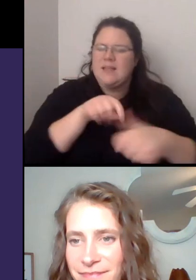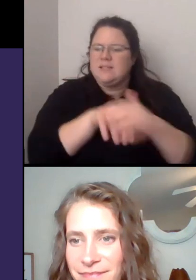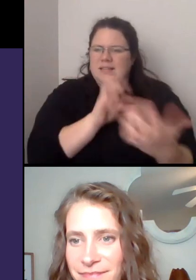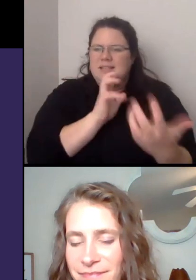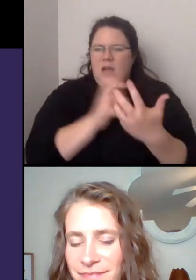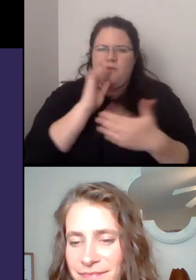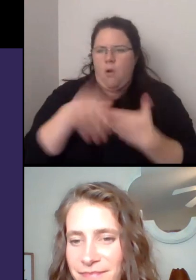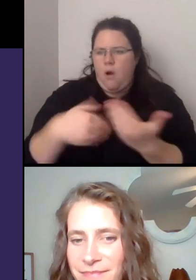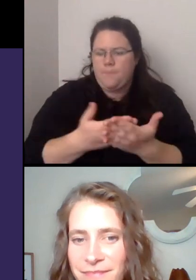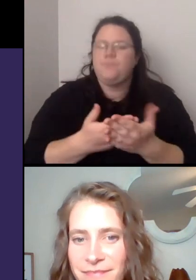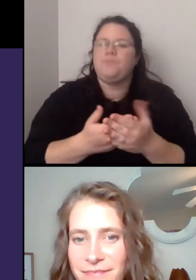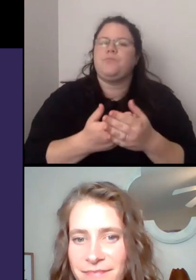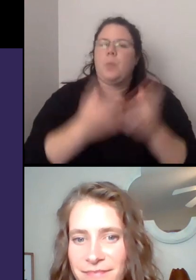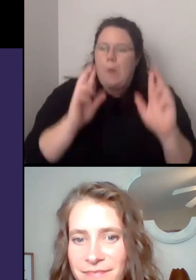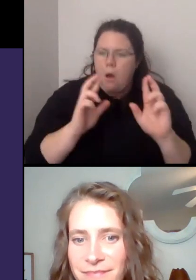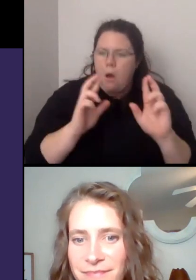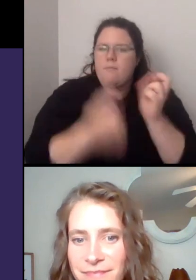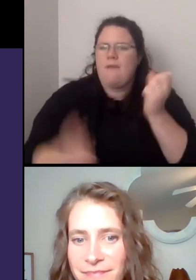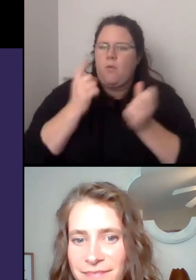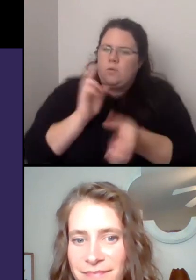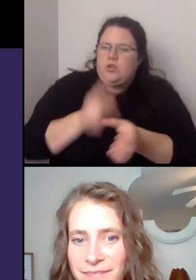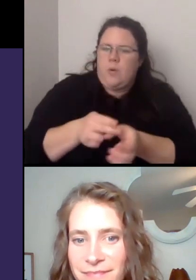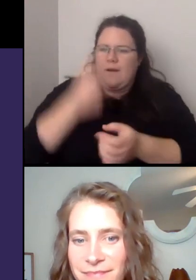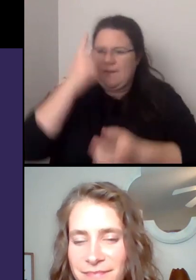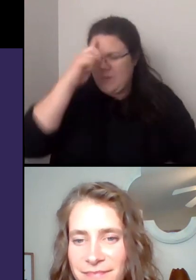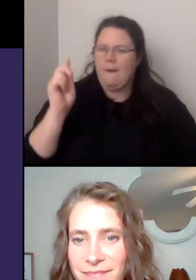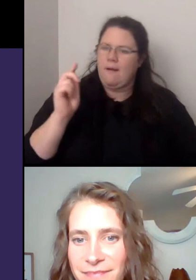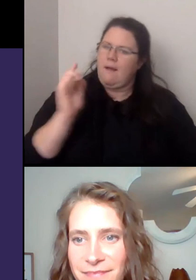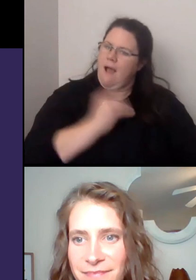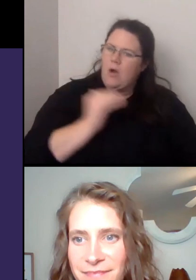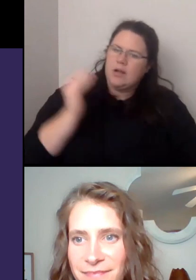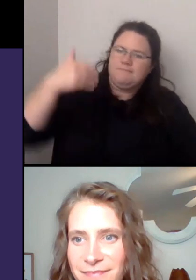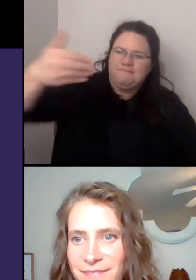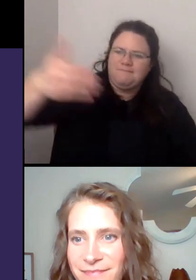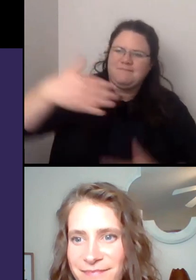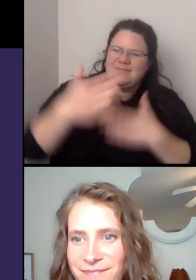And we hope that everybody will join us for the future talks in the series. Thank you so much, and have a good evening!